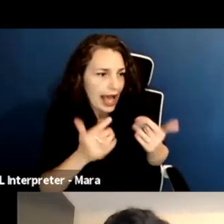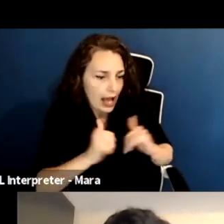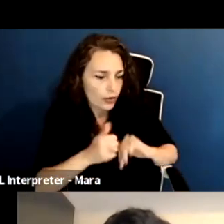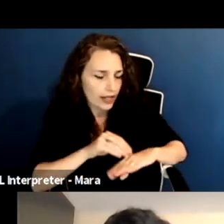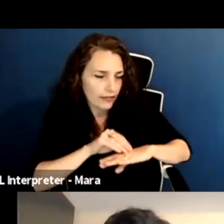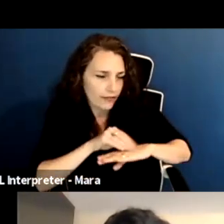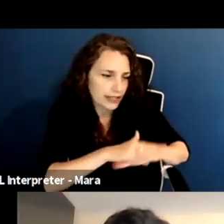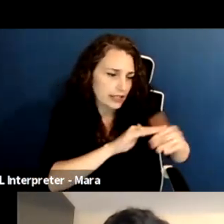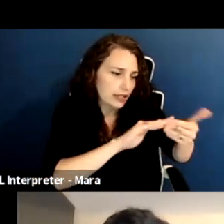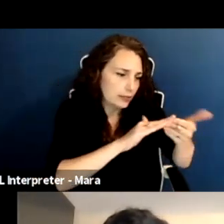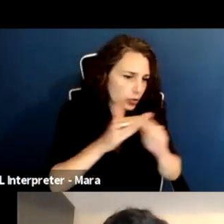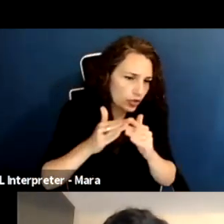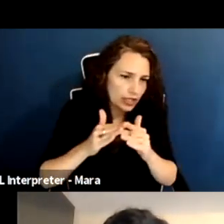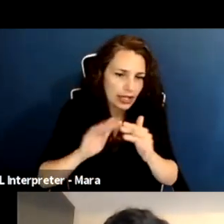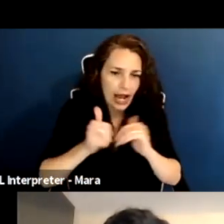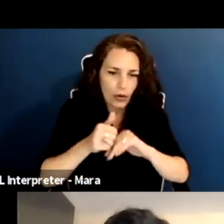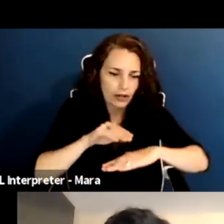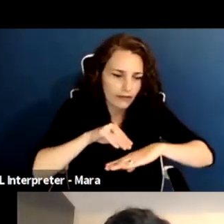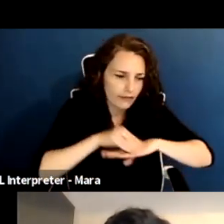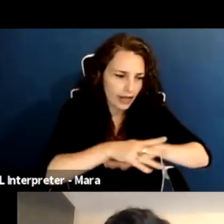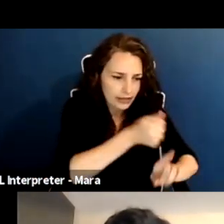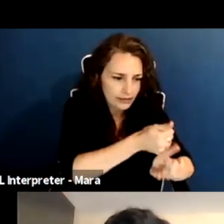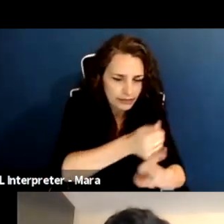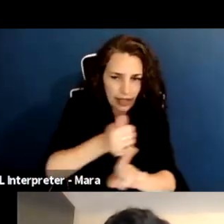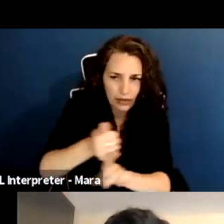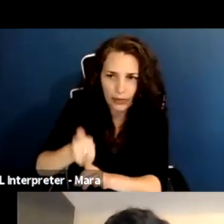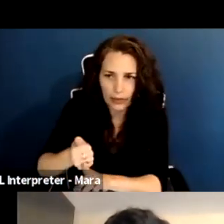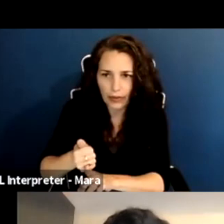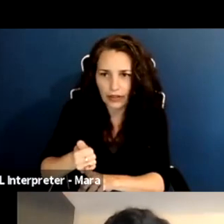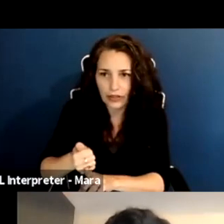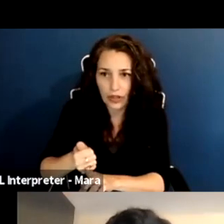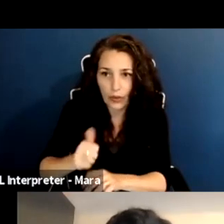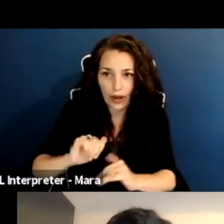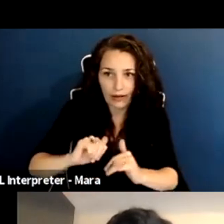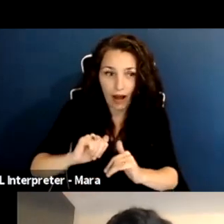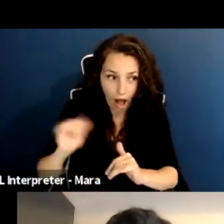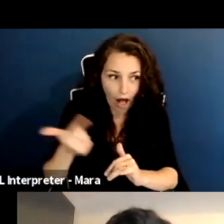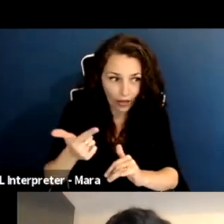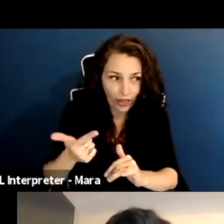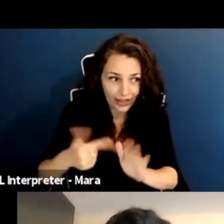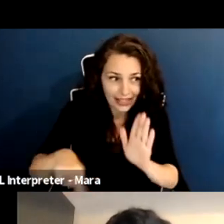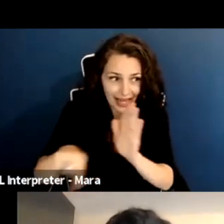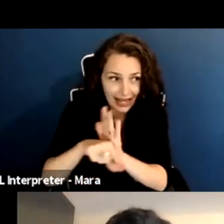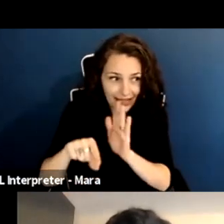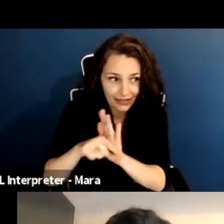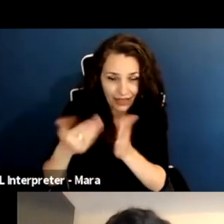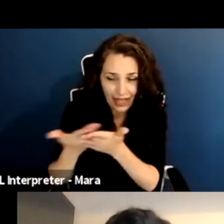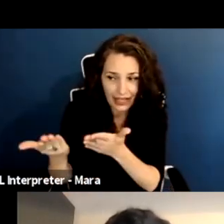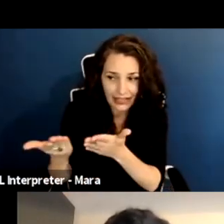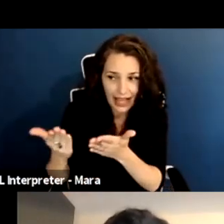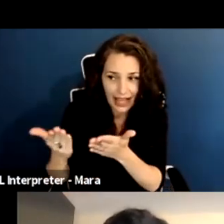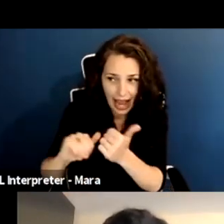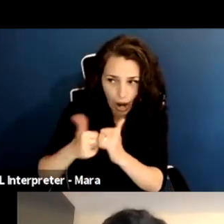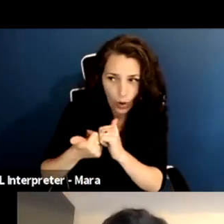forces that were acting on them to begin with. And then what I guess what I also love about